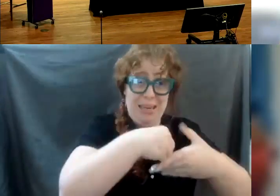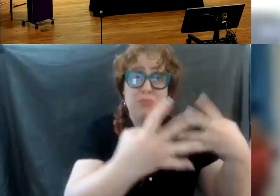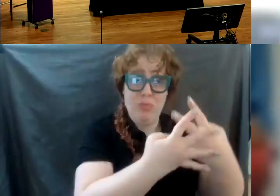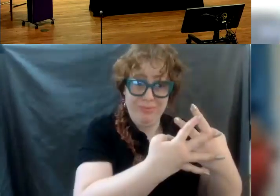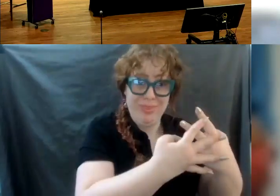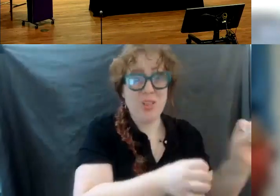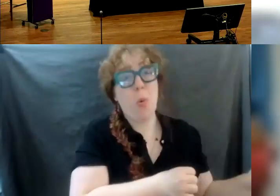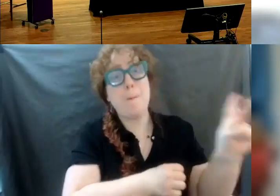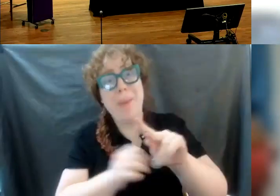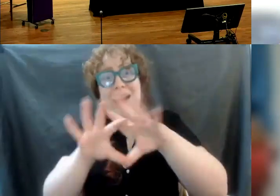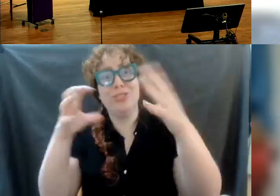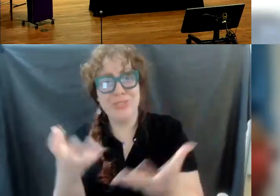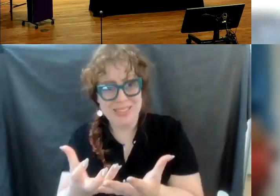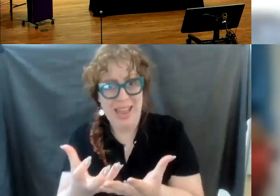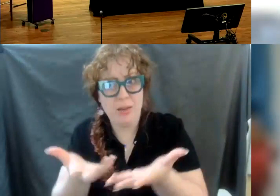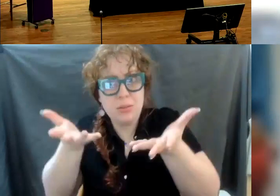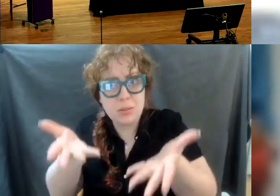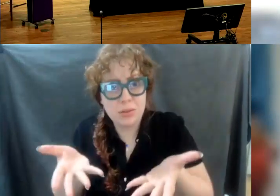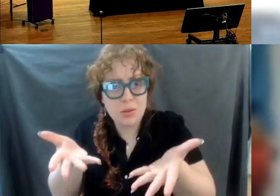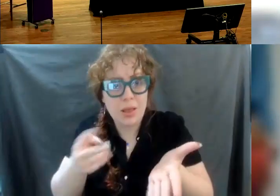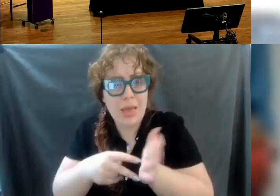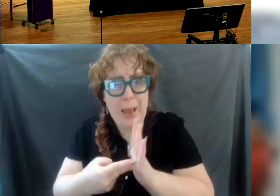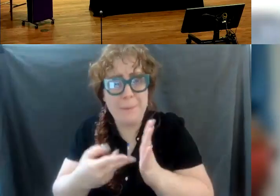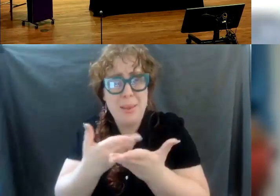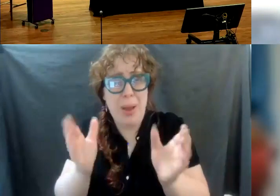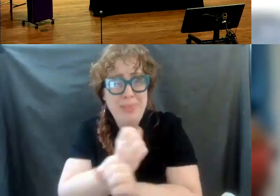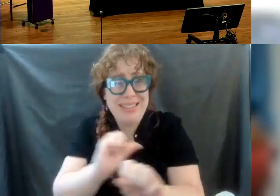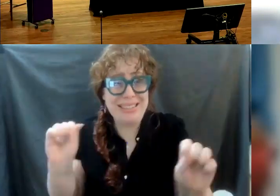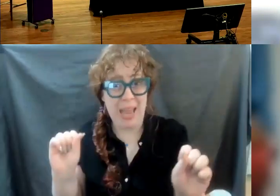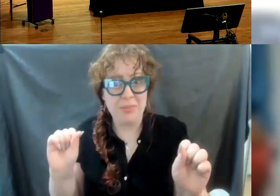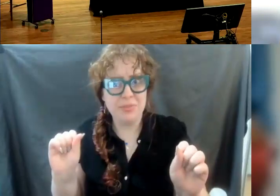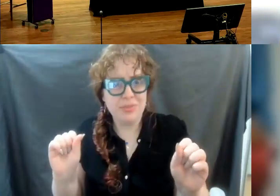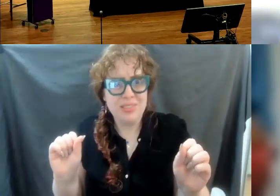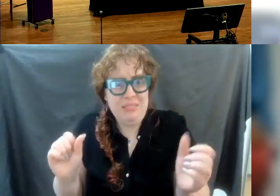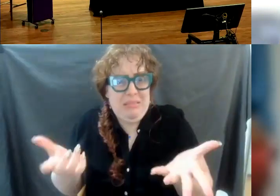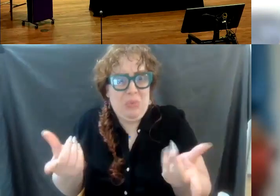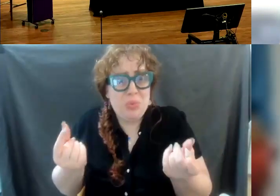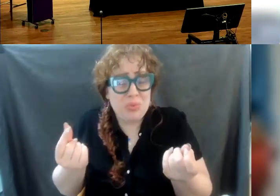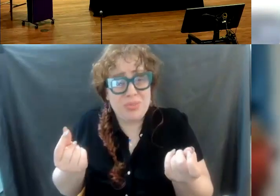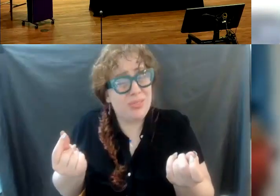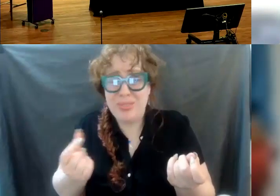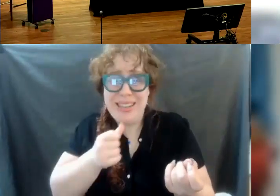that reduces the possibility of having good public safety. And then when I look at it on the policy side, and I do work